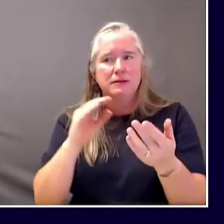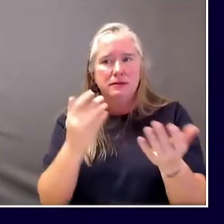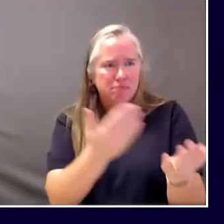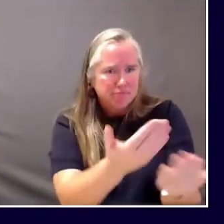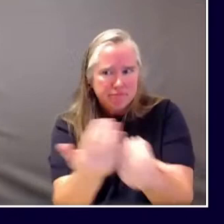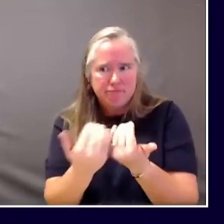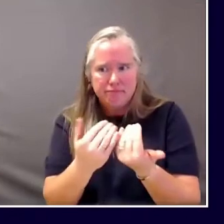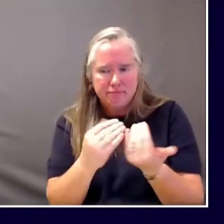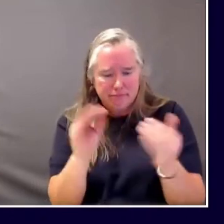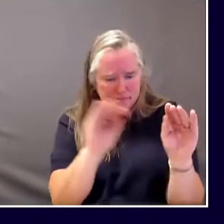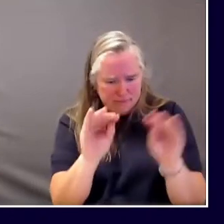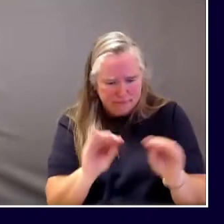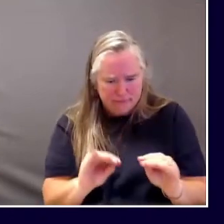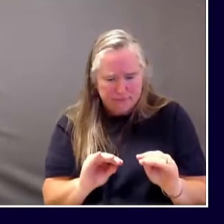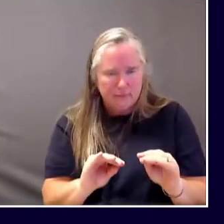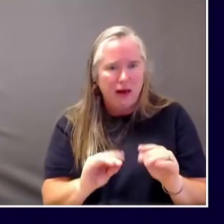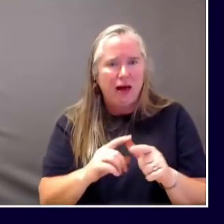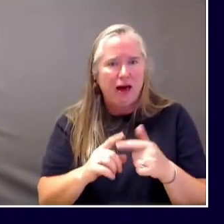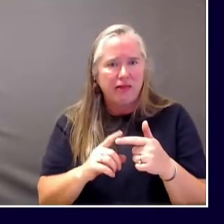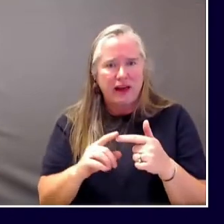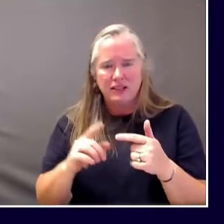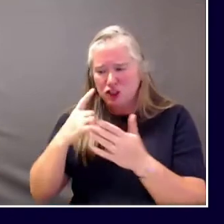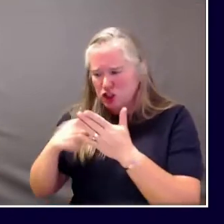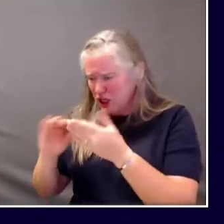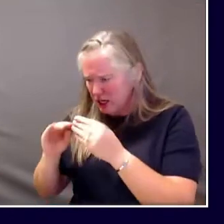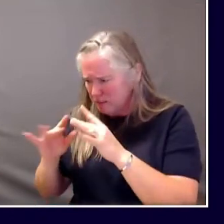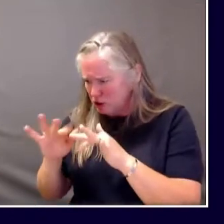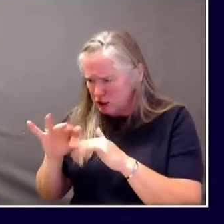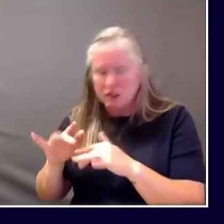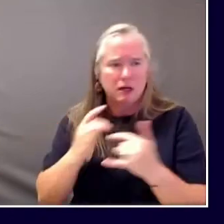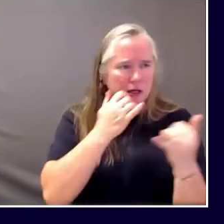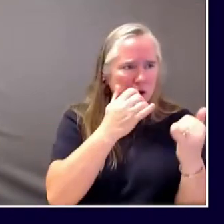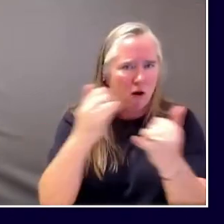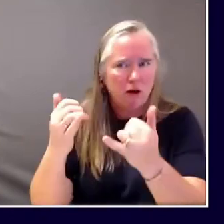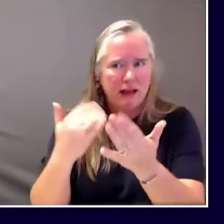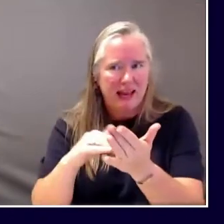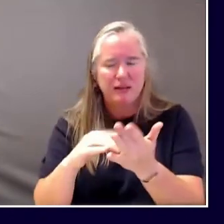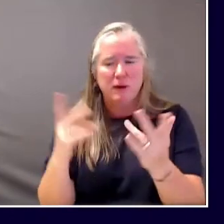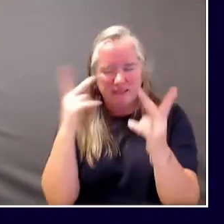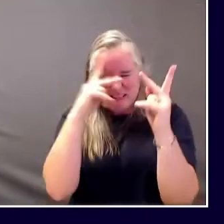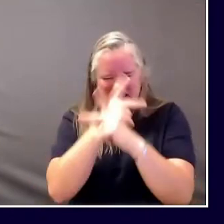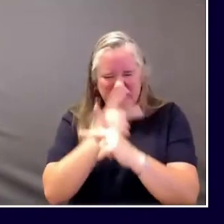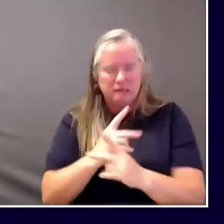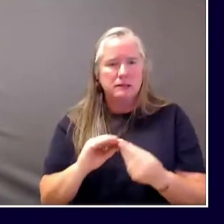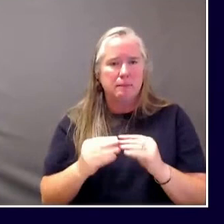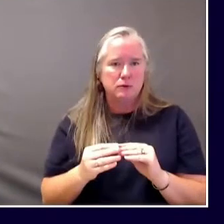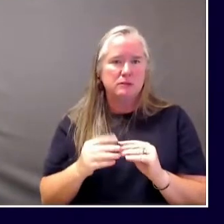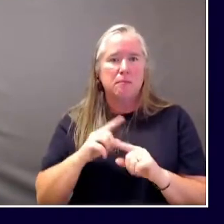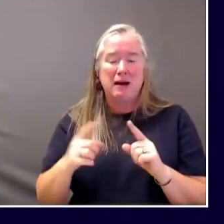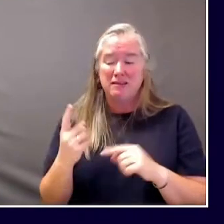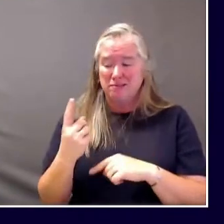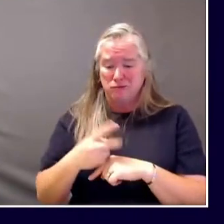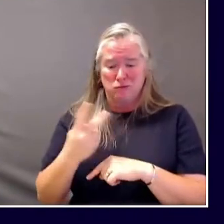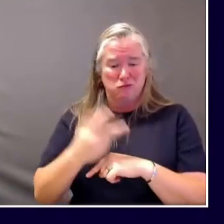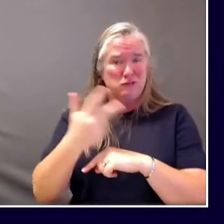but that's been the early read based on a couple of days of